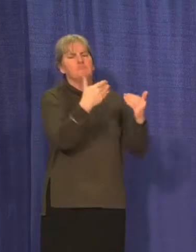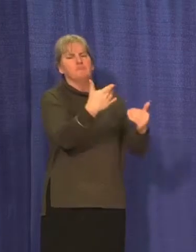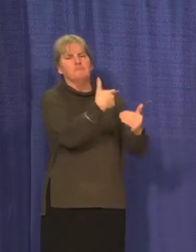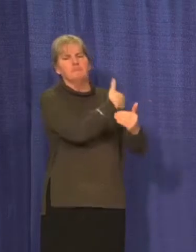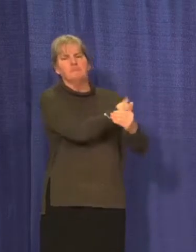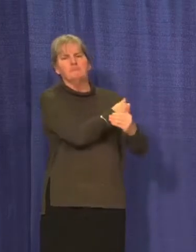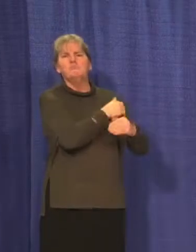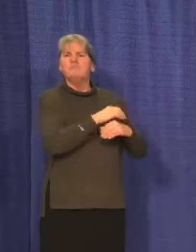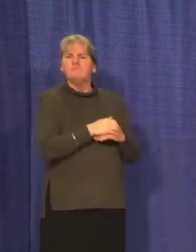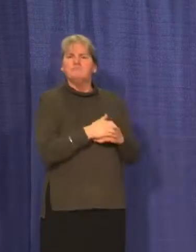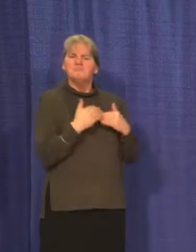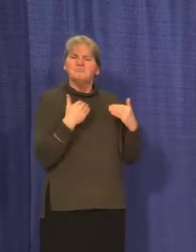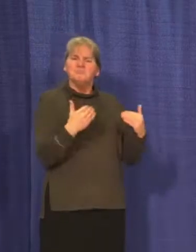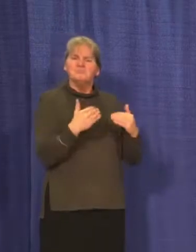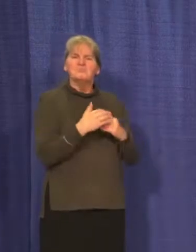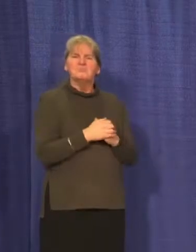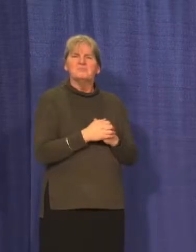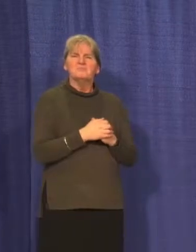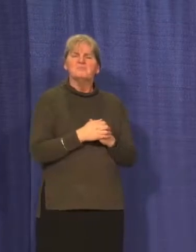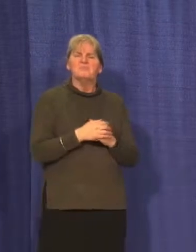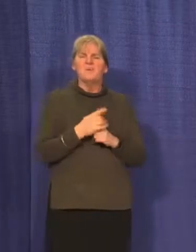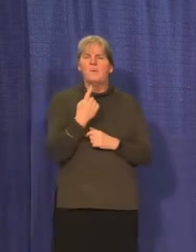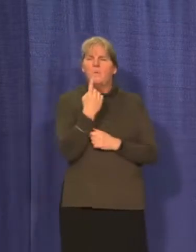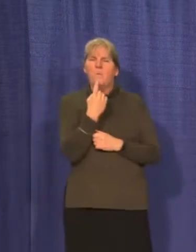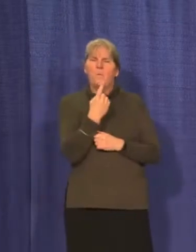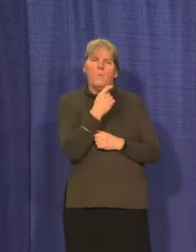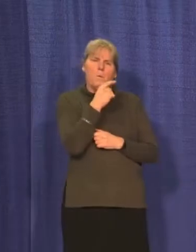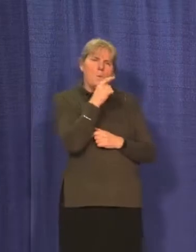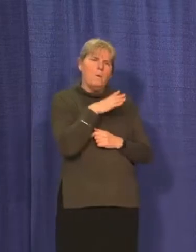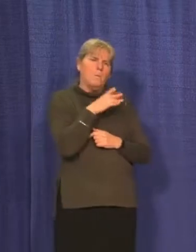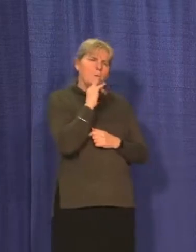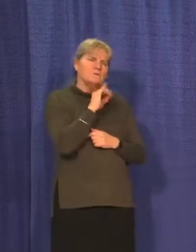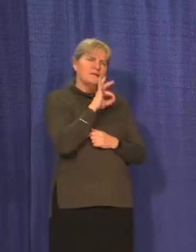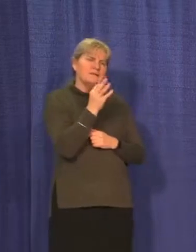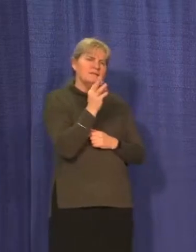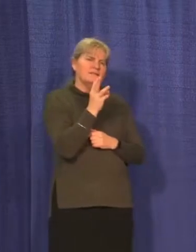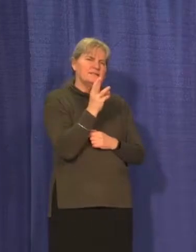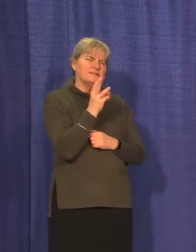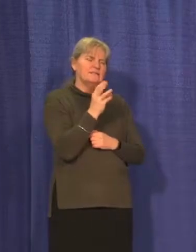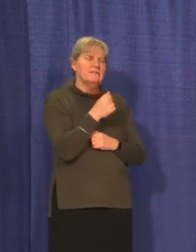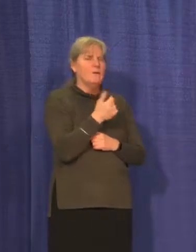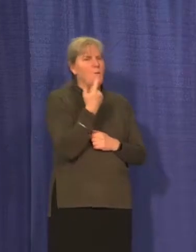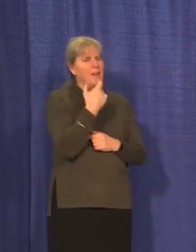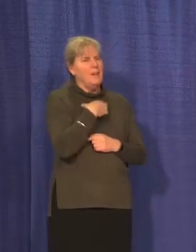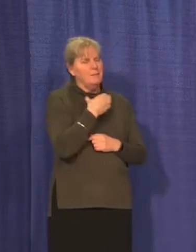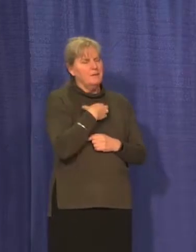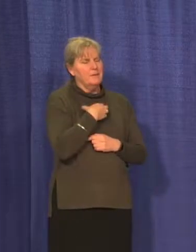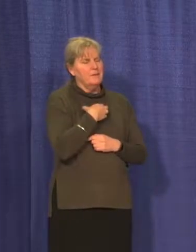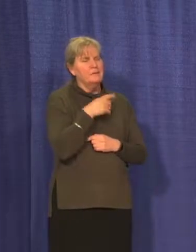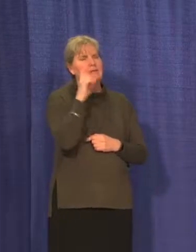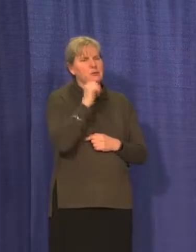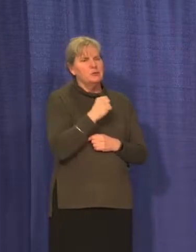receive her shocked at the clinic. Her only complaint was that she should have gotten the shot in